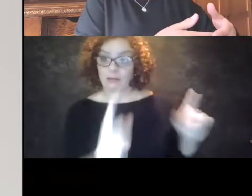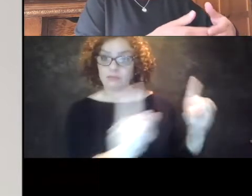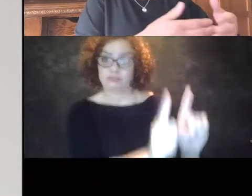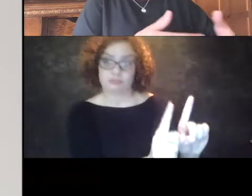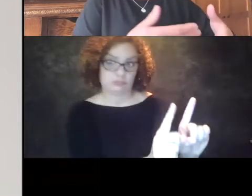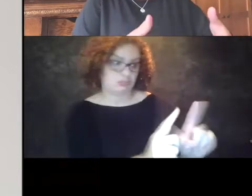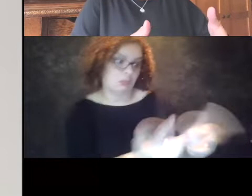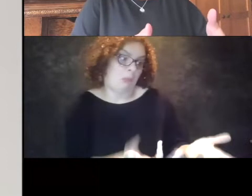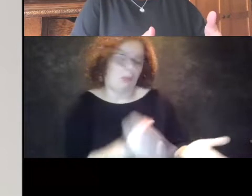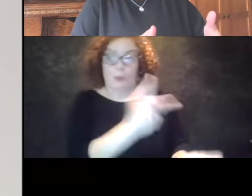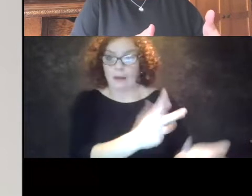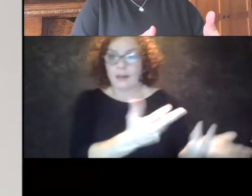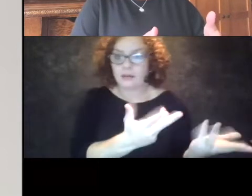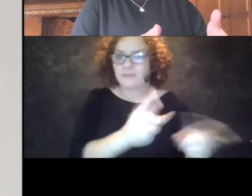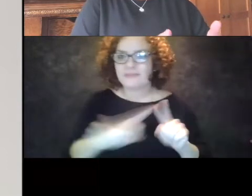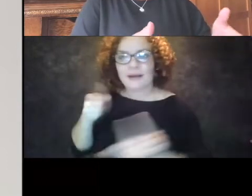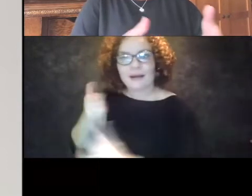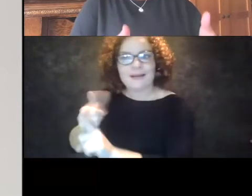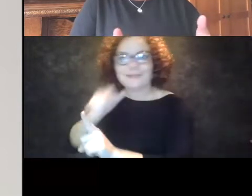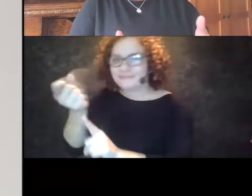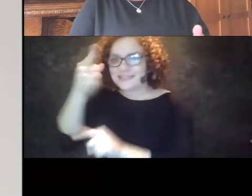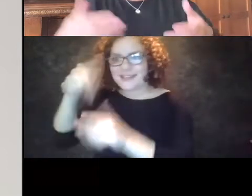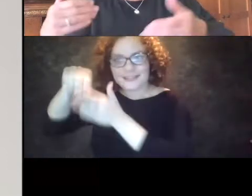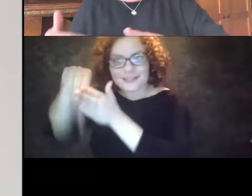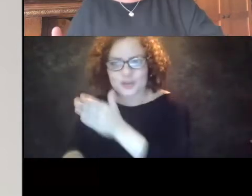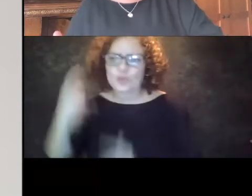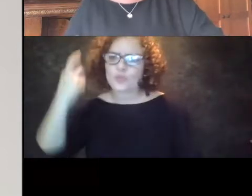there's ways that you can, that that person is provided supports that this child needs